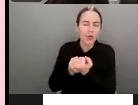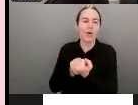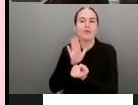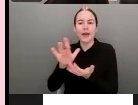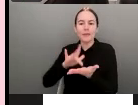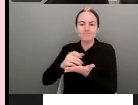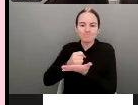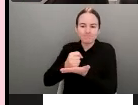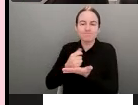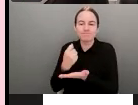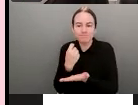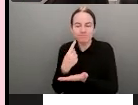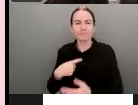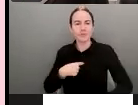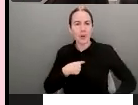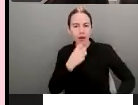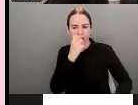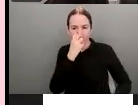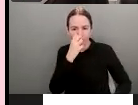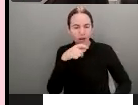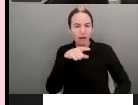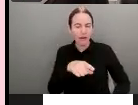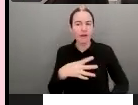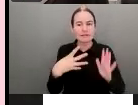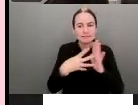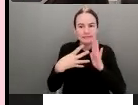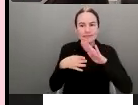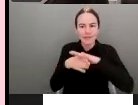you are doing demo on the mobile Android app.